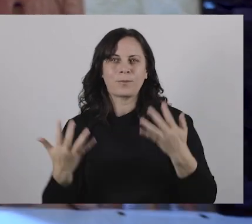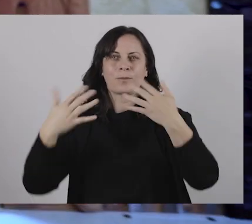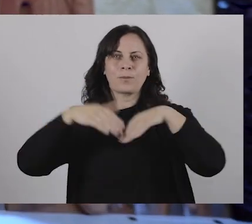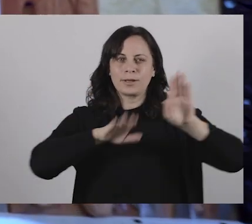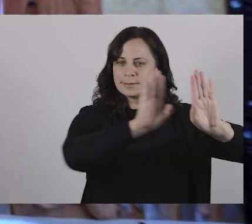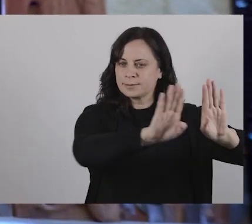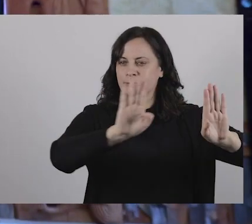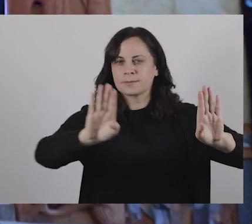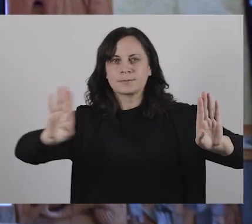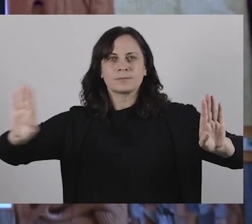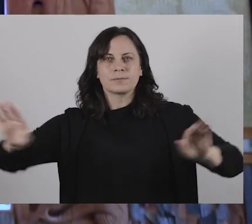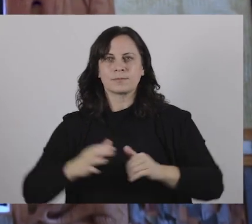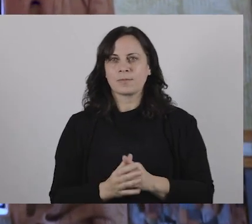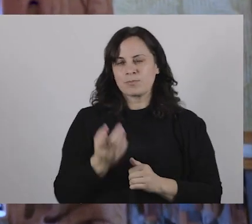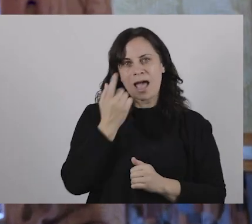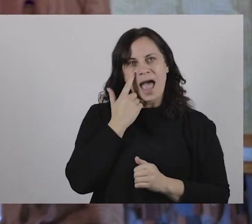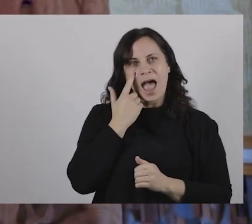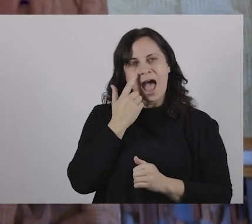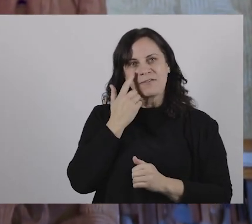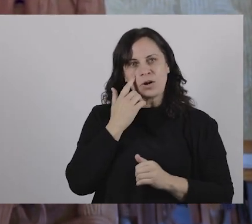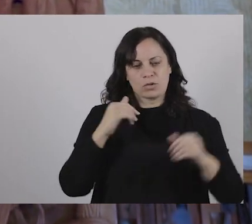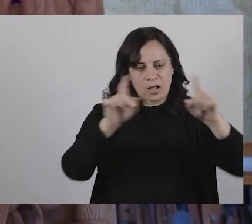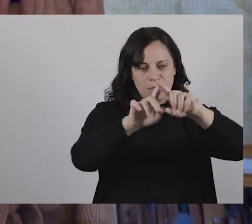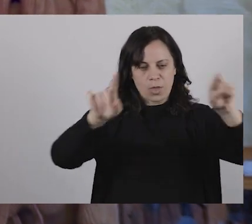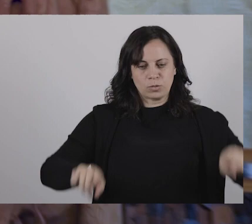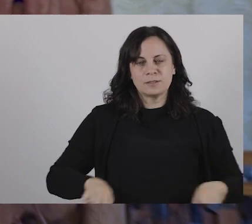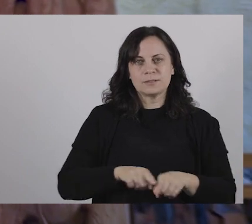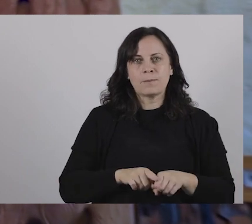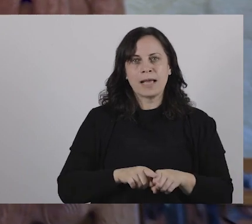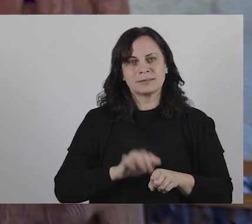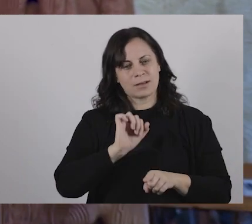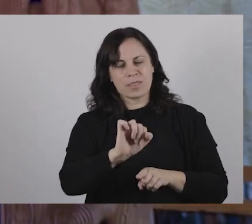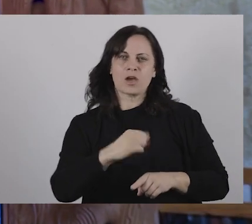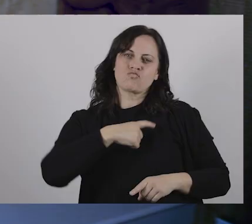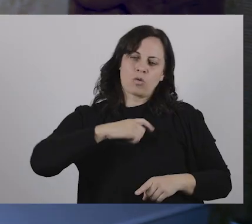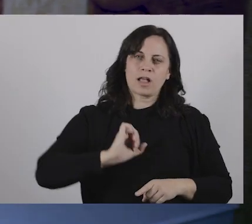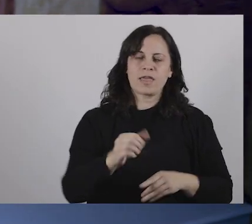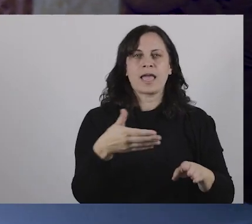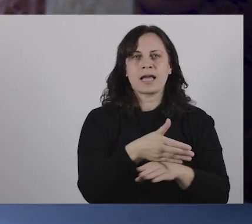was to look at the significance that the mats had inside the kāuta.